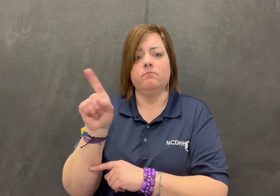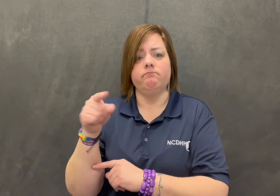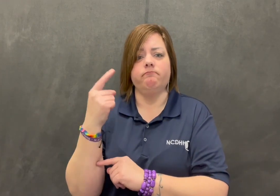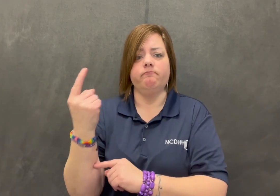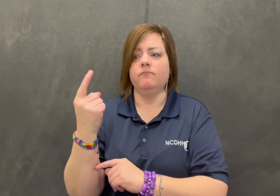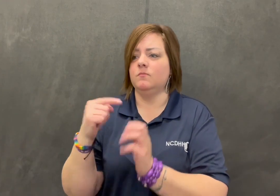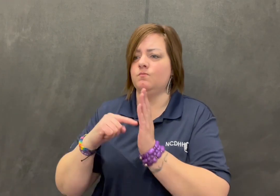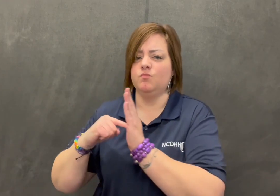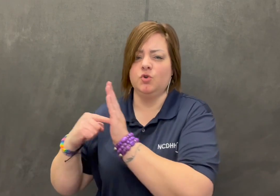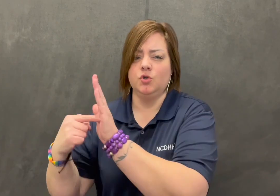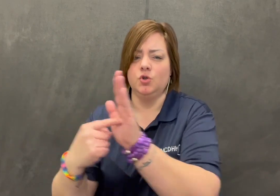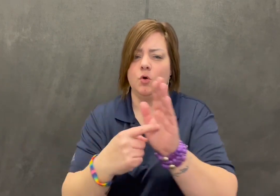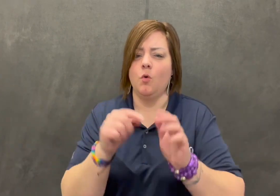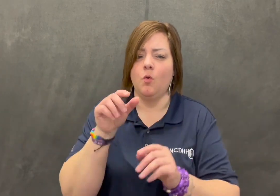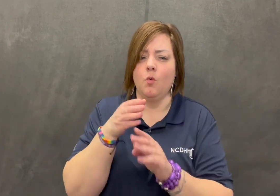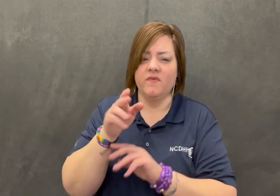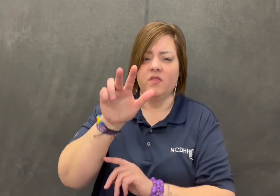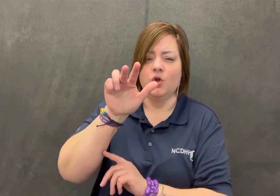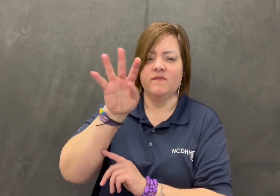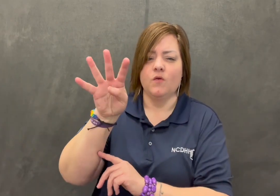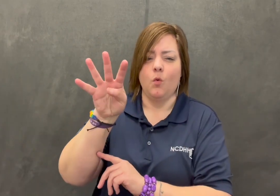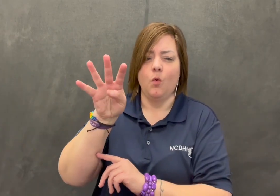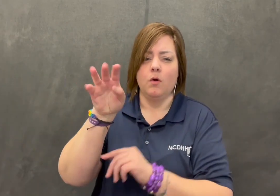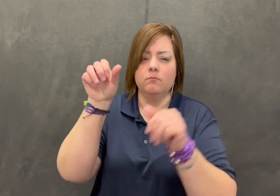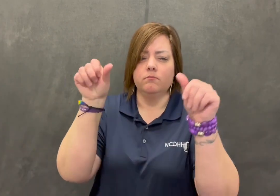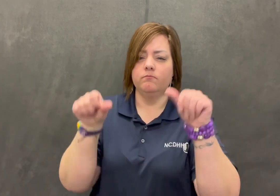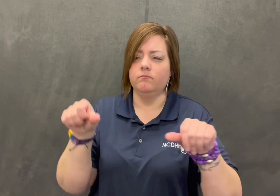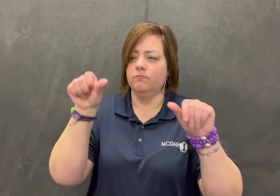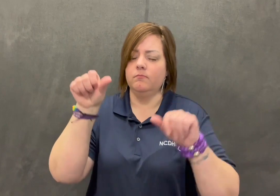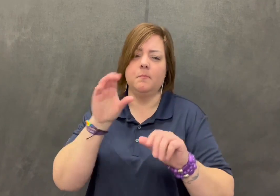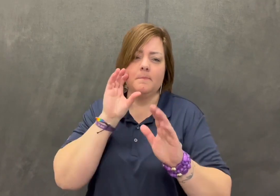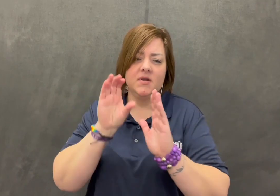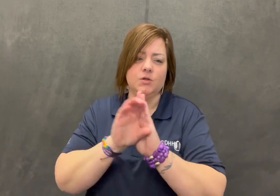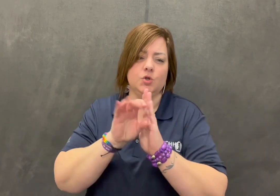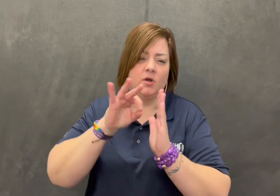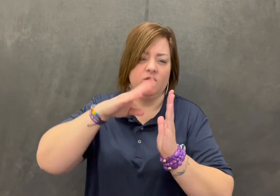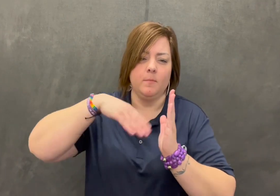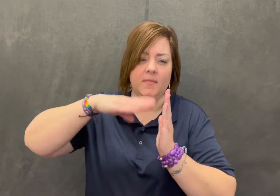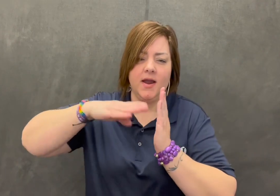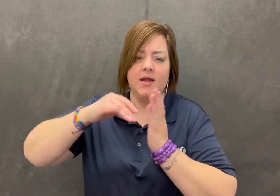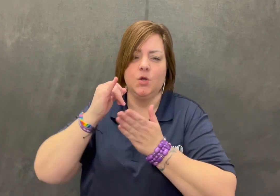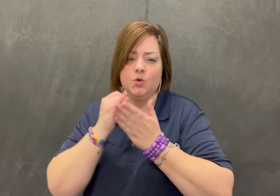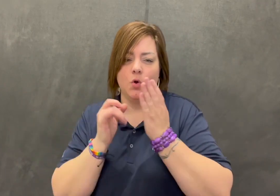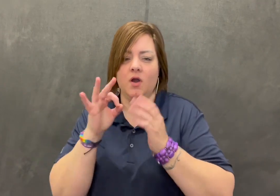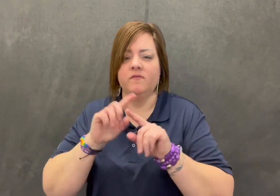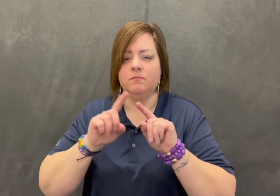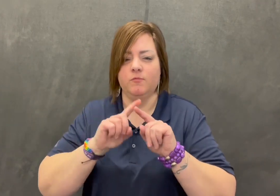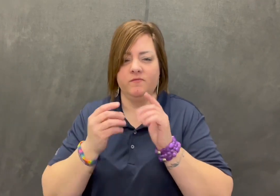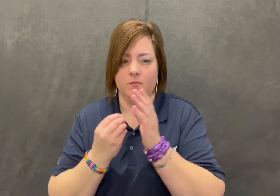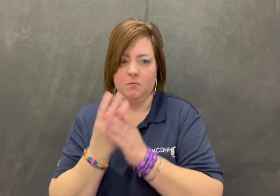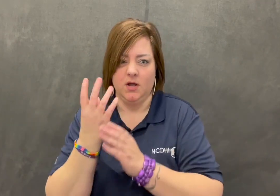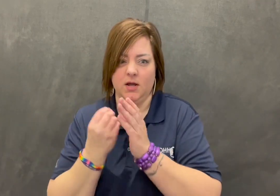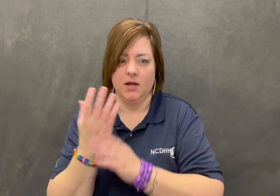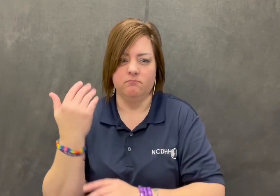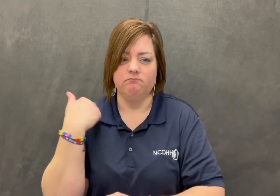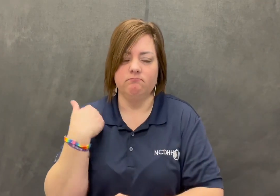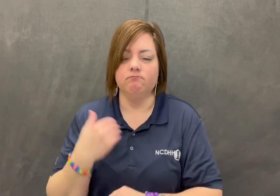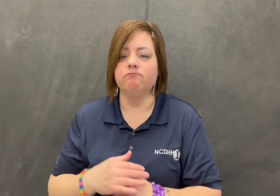solo exhibit where she showed over 34 pictures of paintings and drawings of different plants